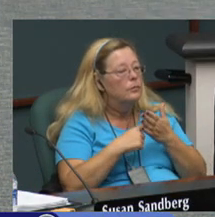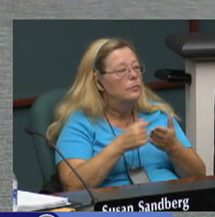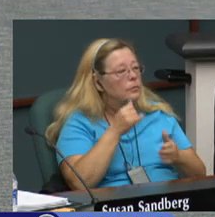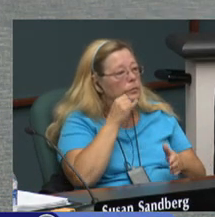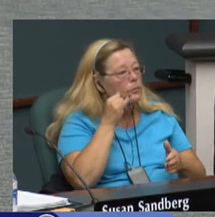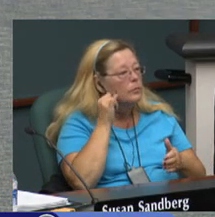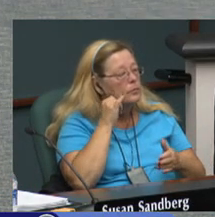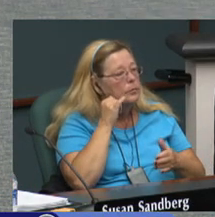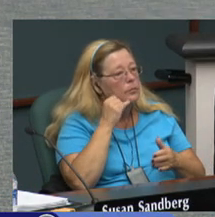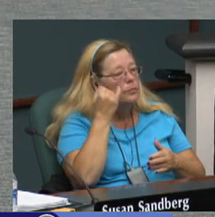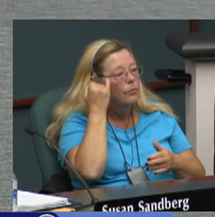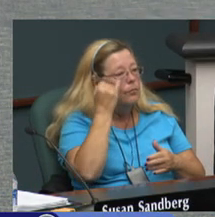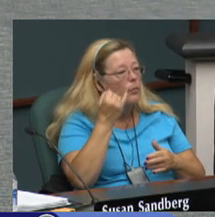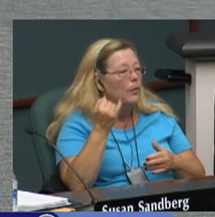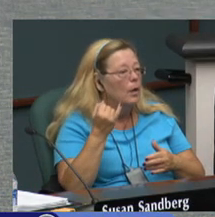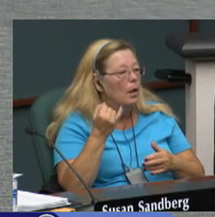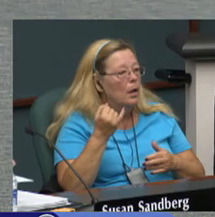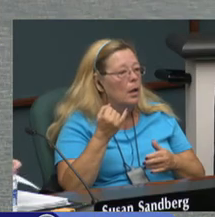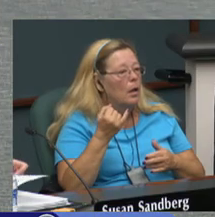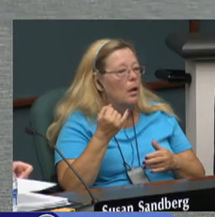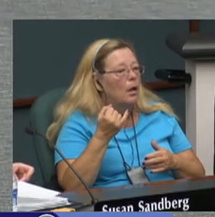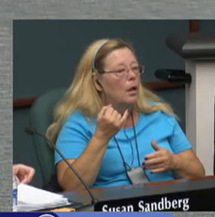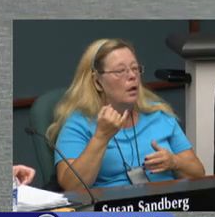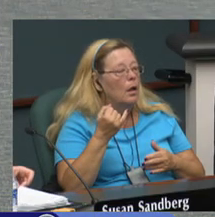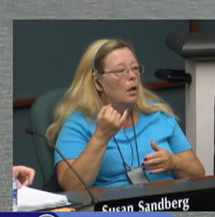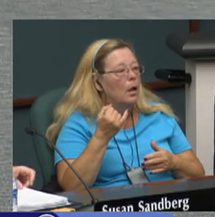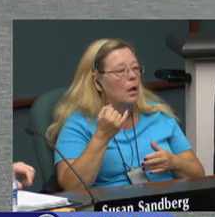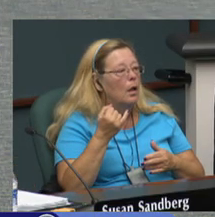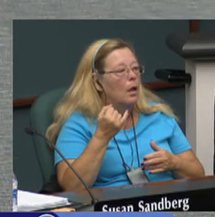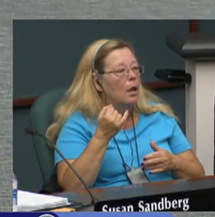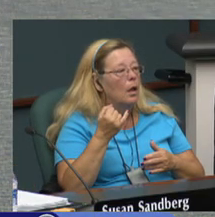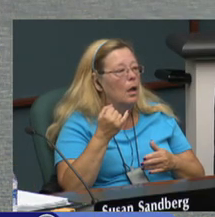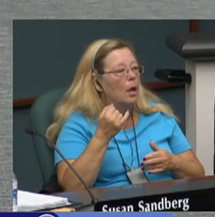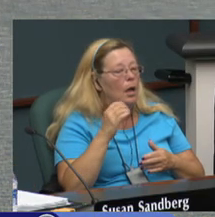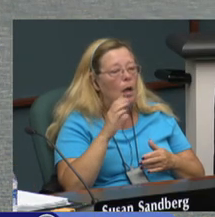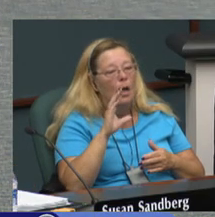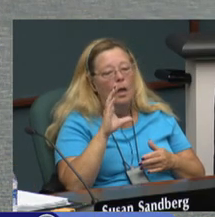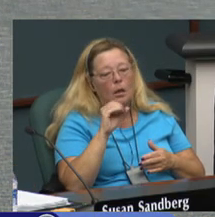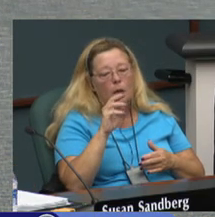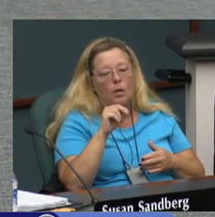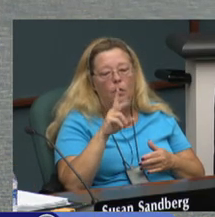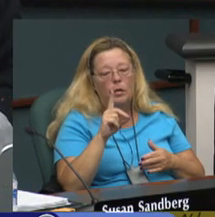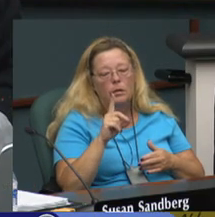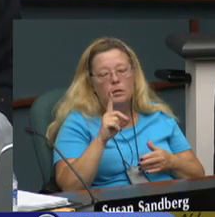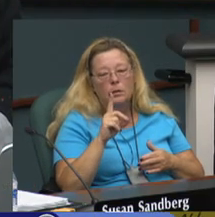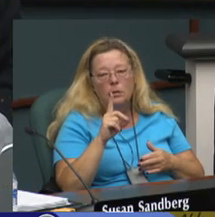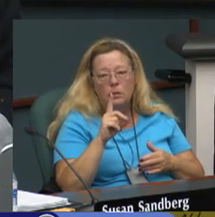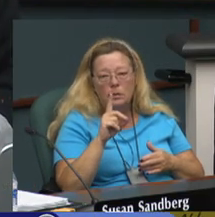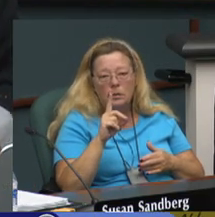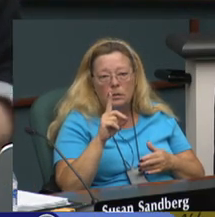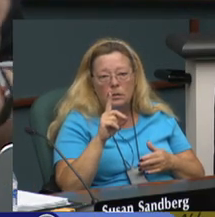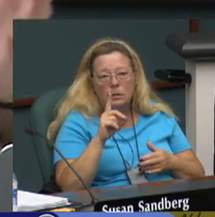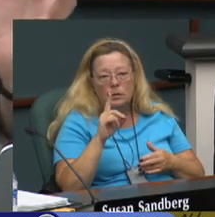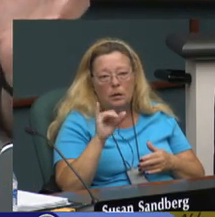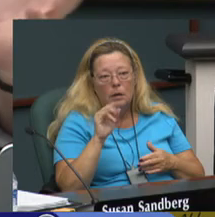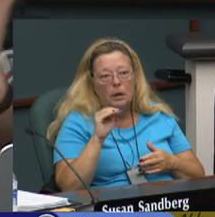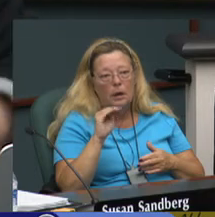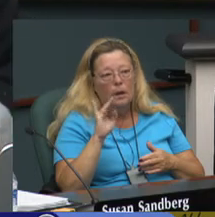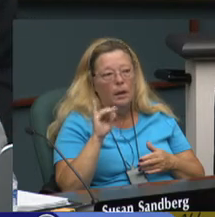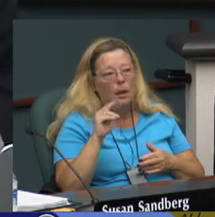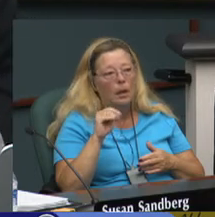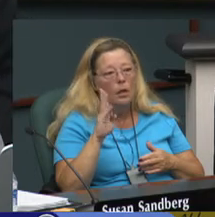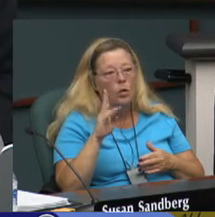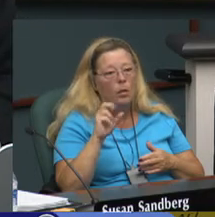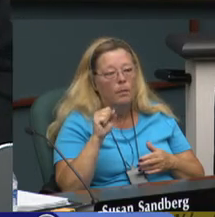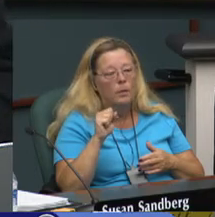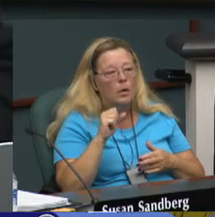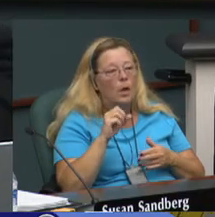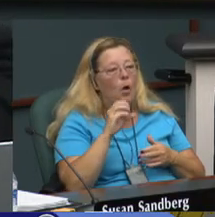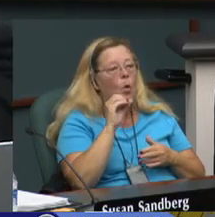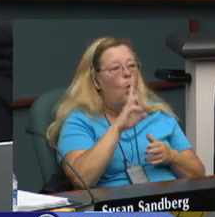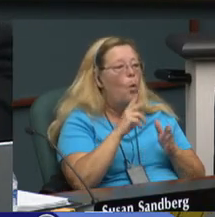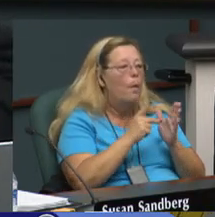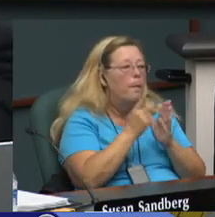idea of condom condominiums in the would be plexus if somebody wanted to build a